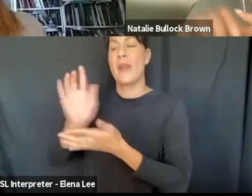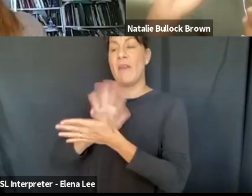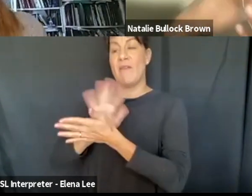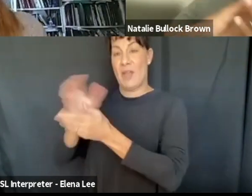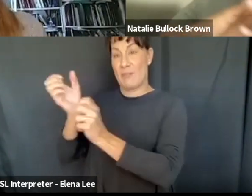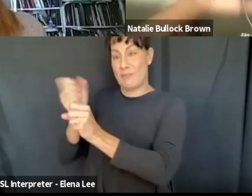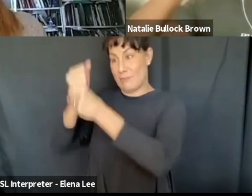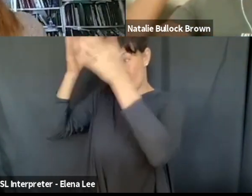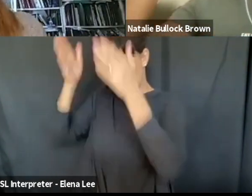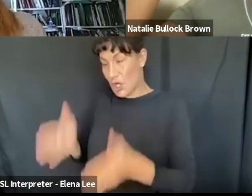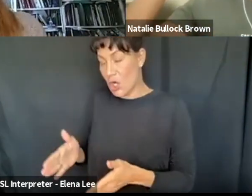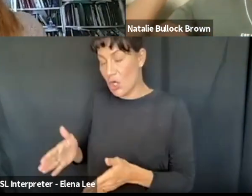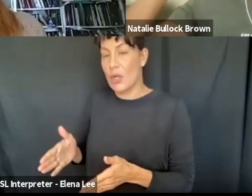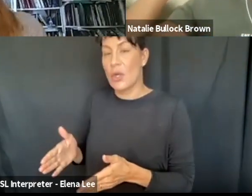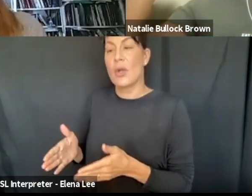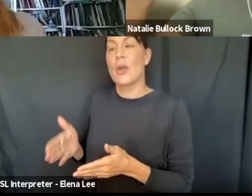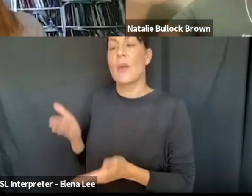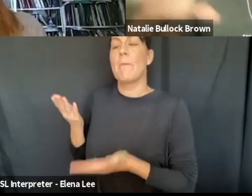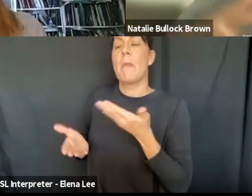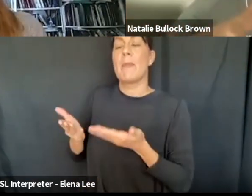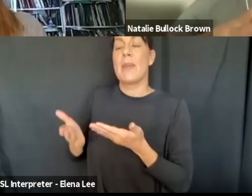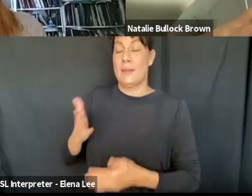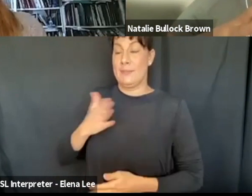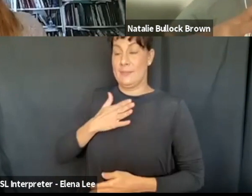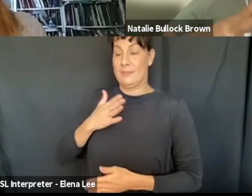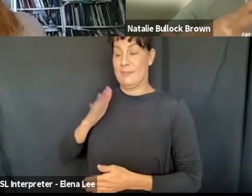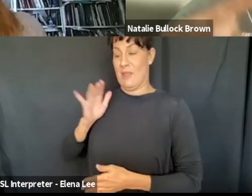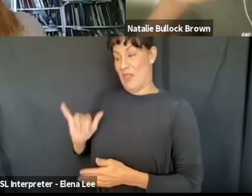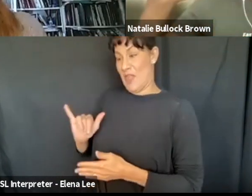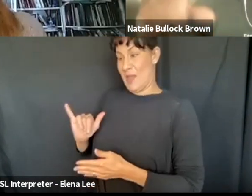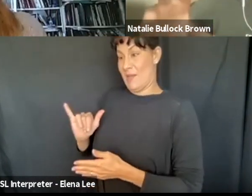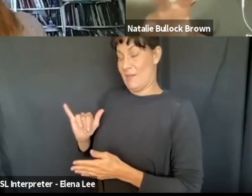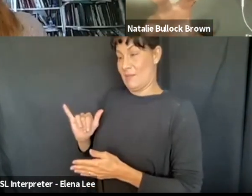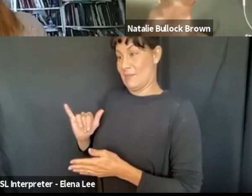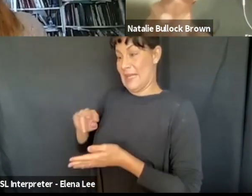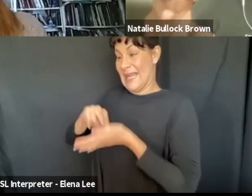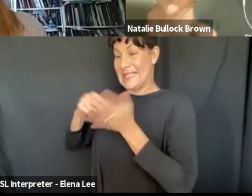like their intent may be to shine a light on an issue